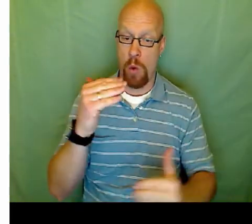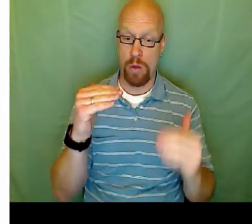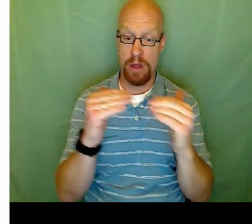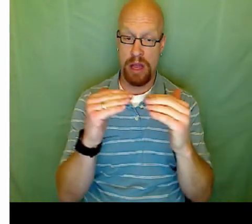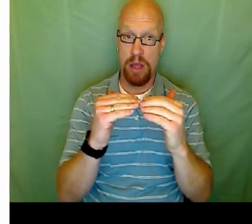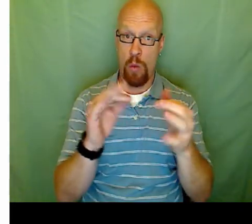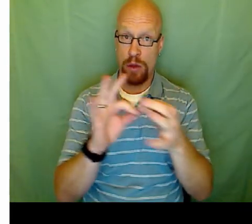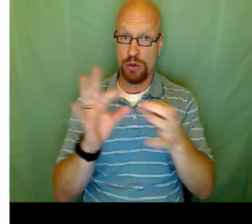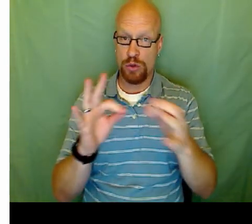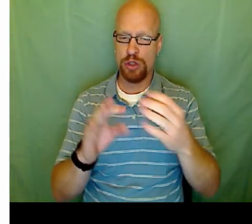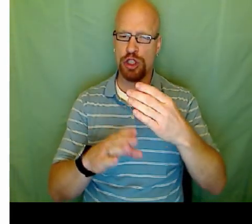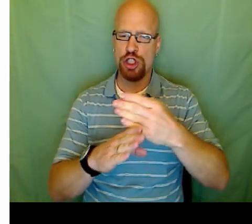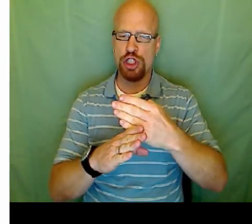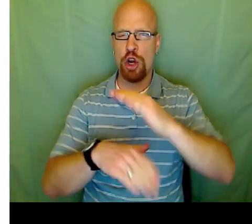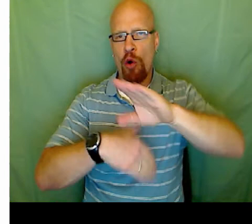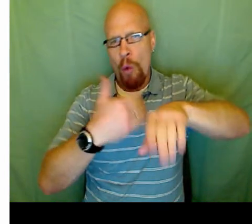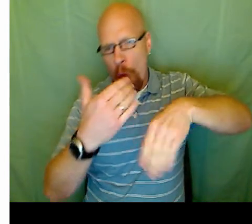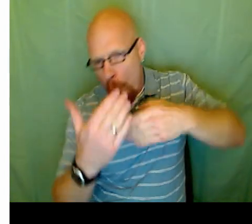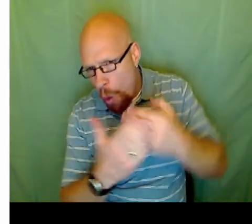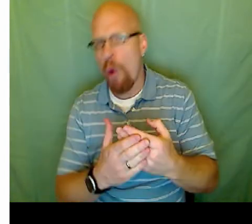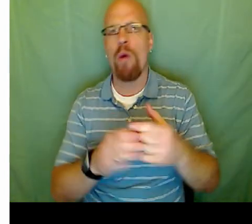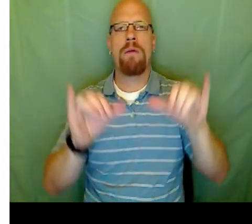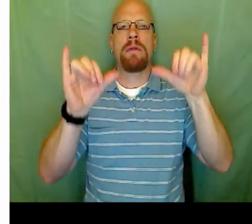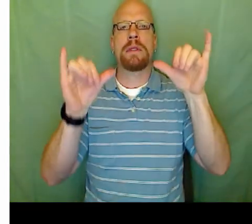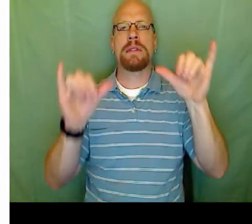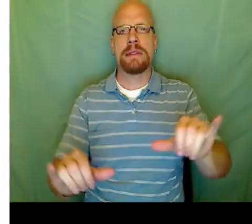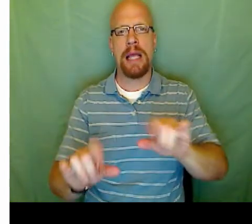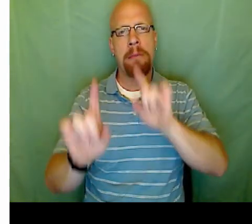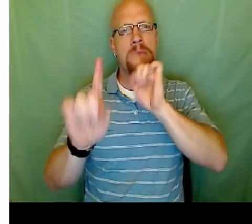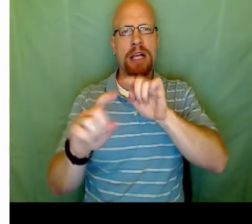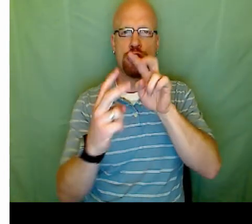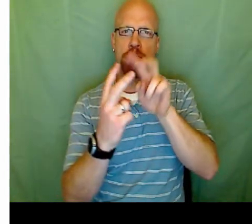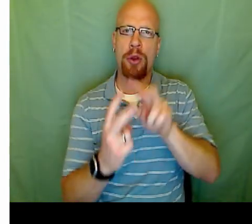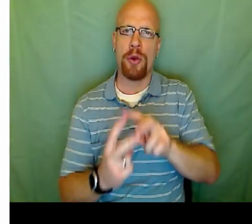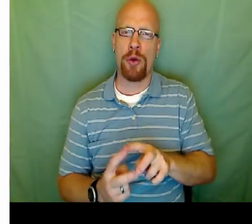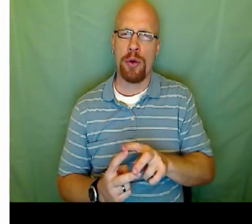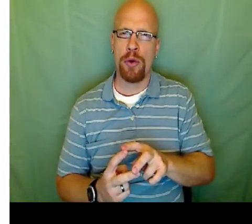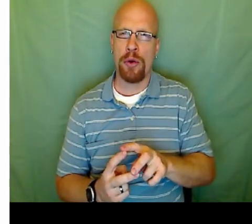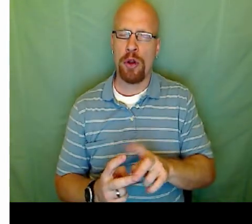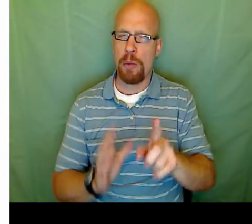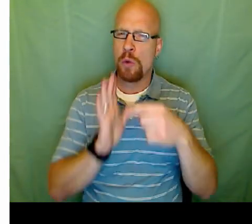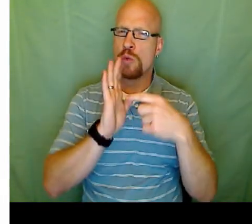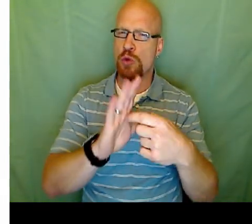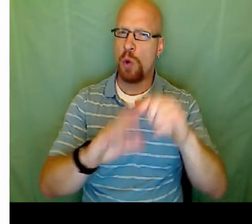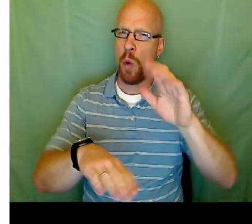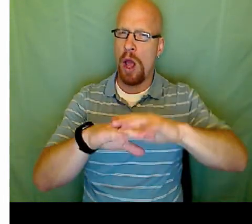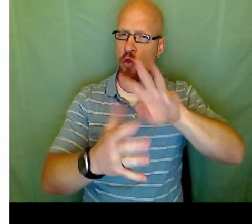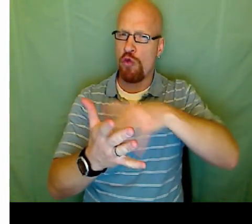What that means is both equations share all the same pairs.